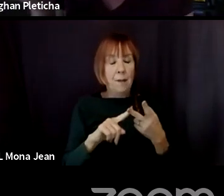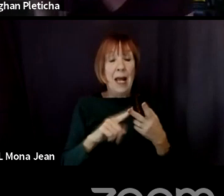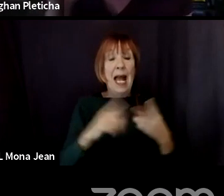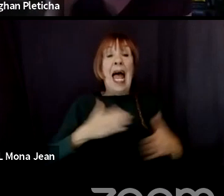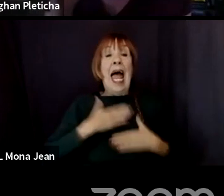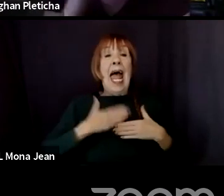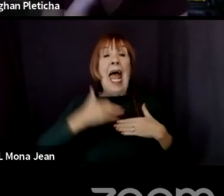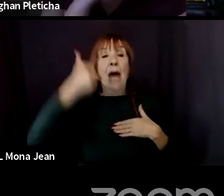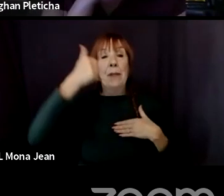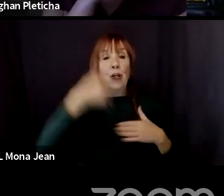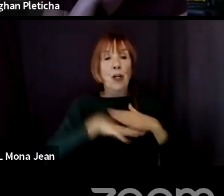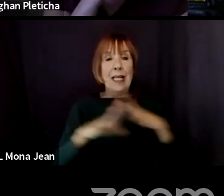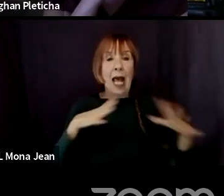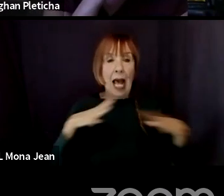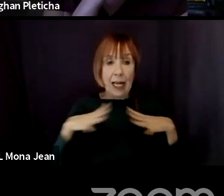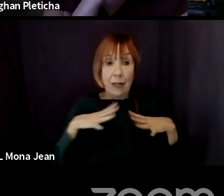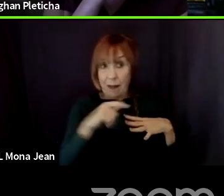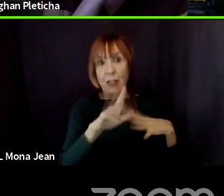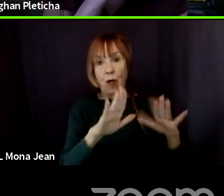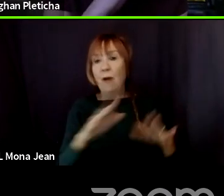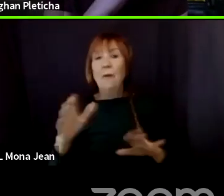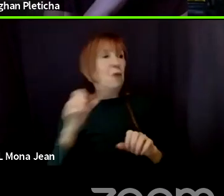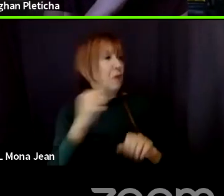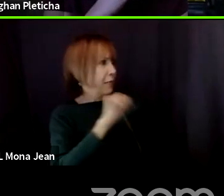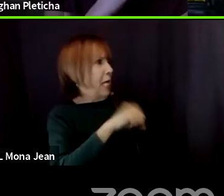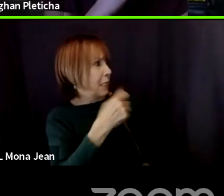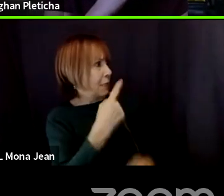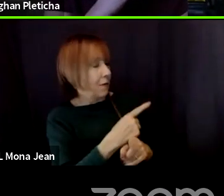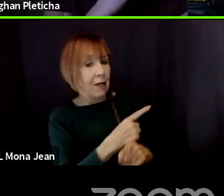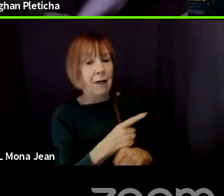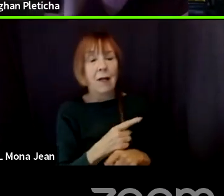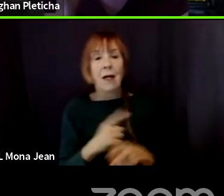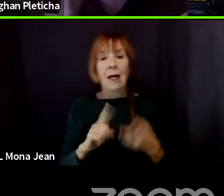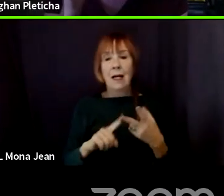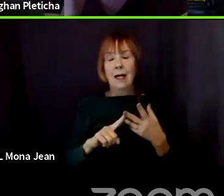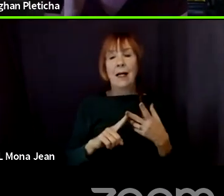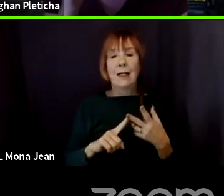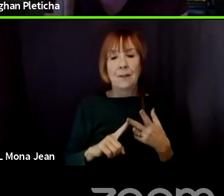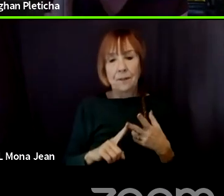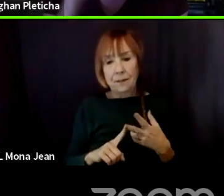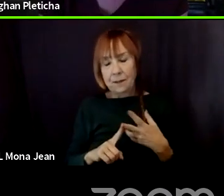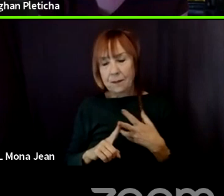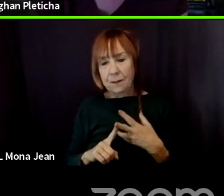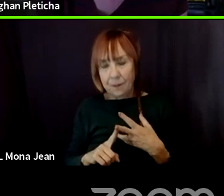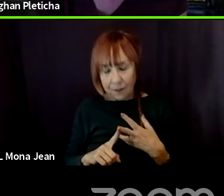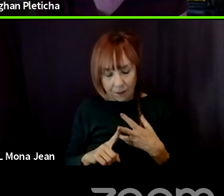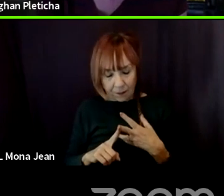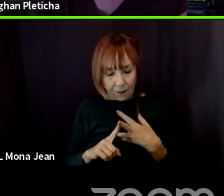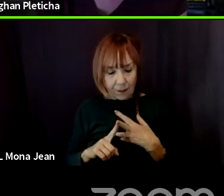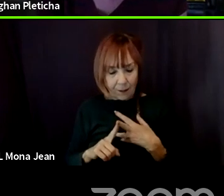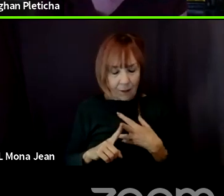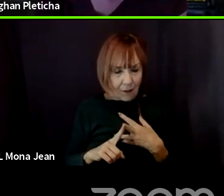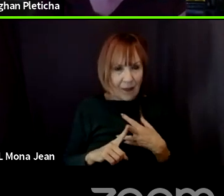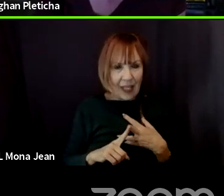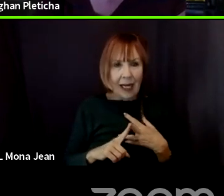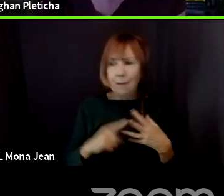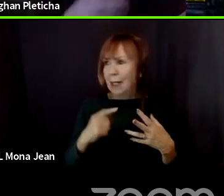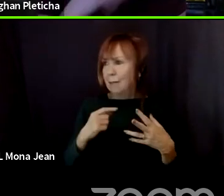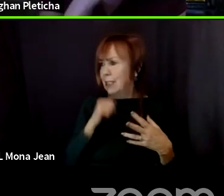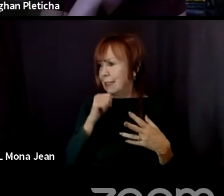Is great, I also found this is just read. This isn't what I was gonna say these are my notes.